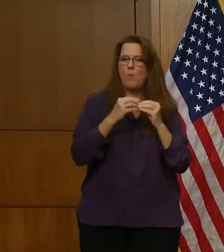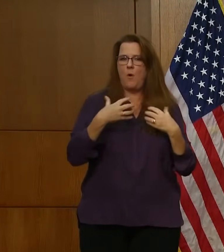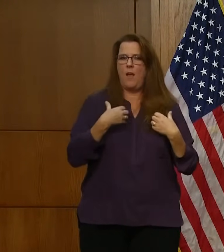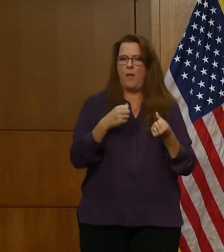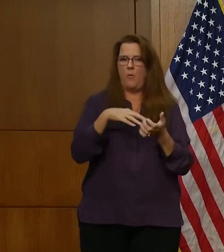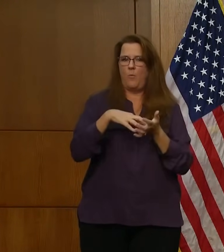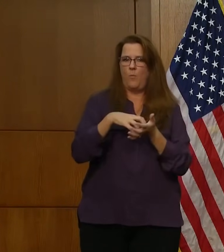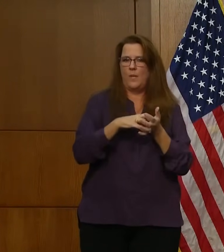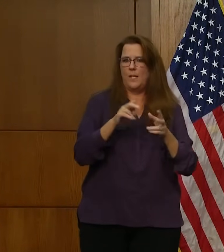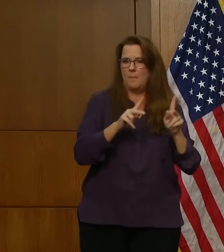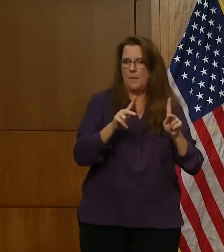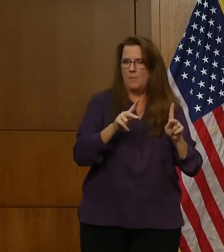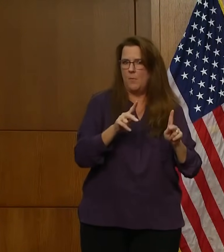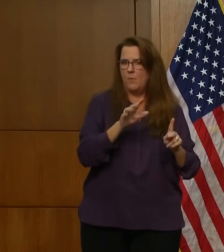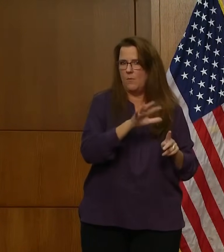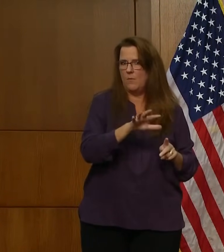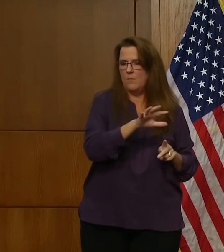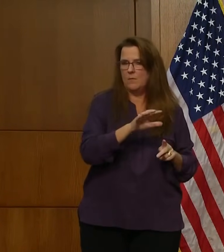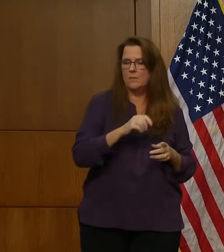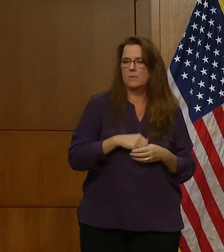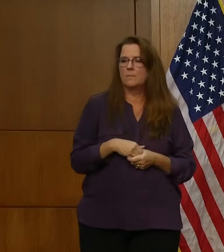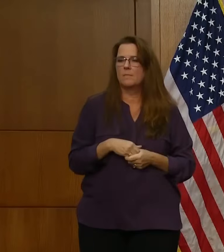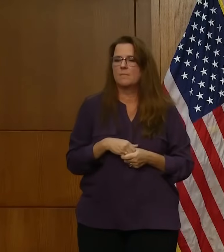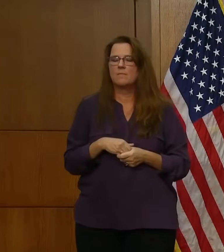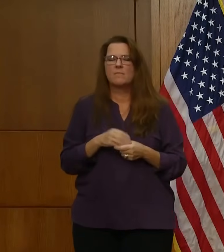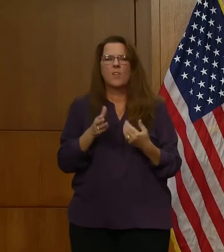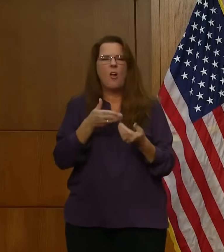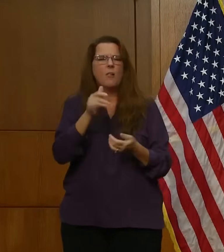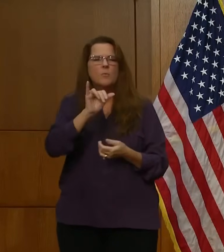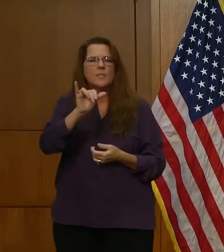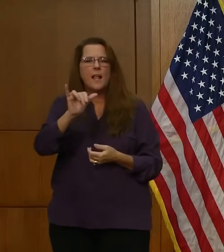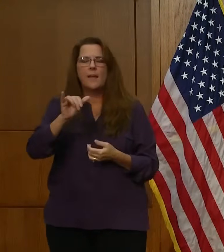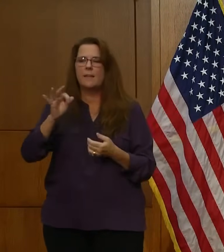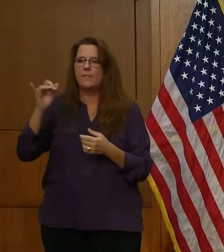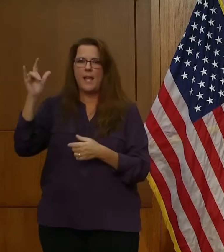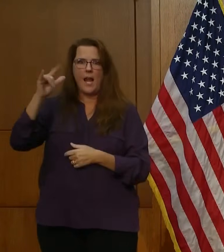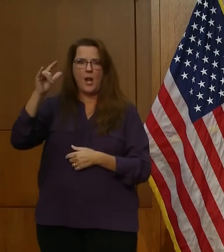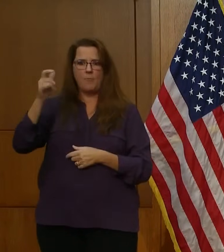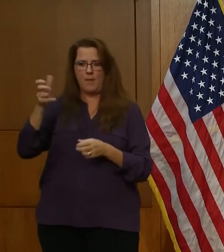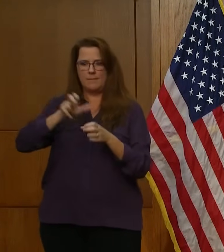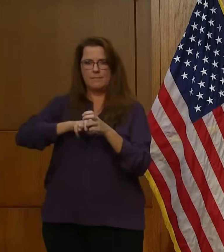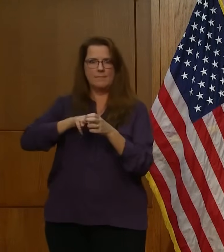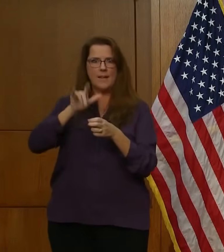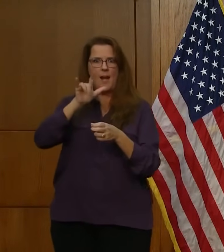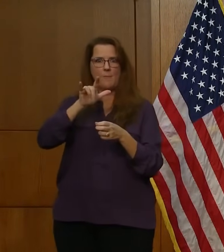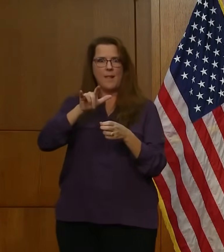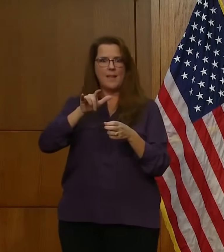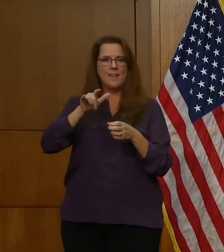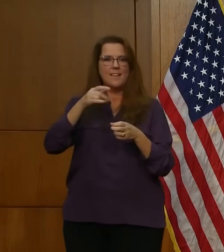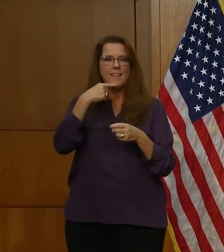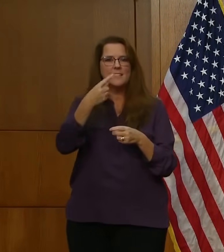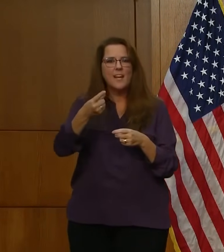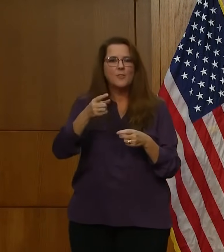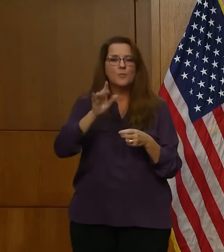VULNERABLE PEOPLE. IT'S LIKE